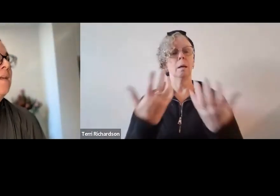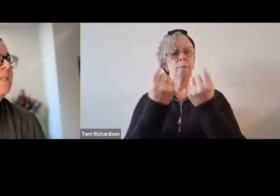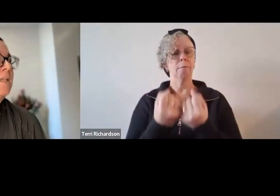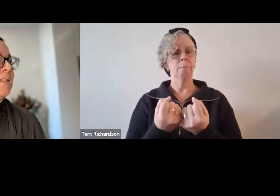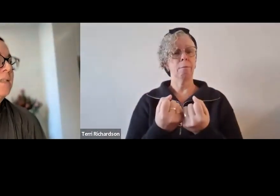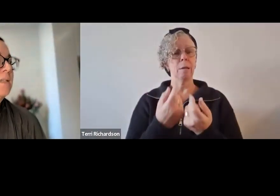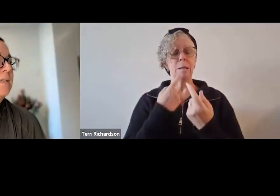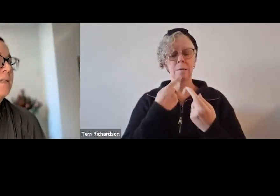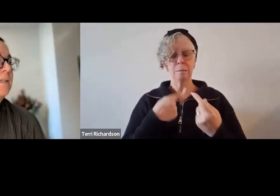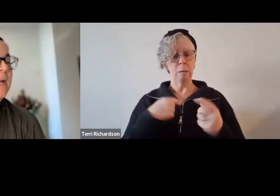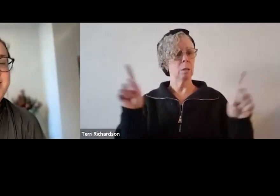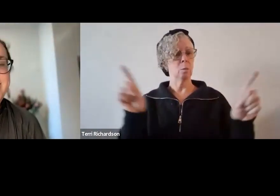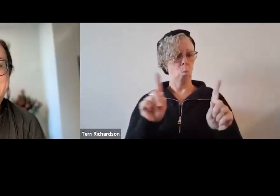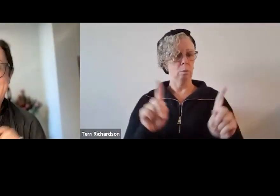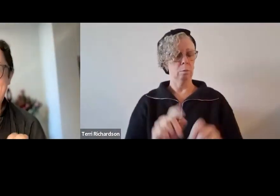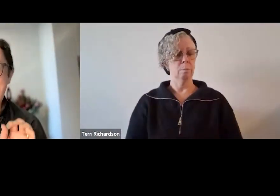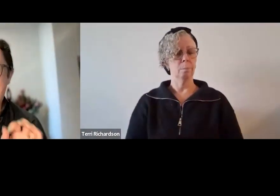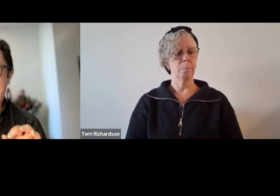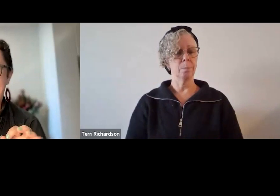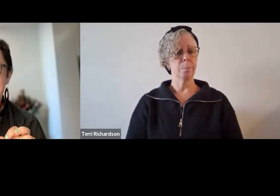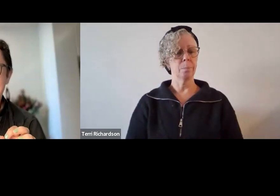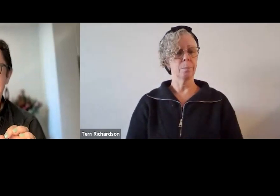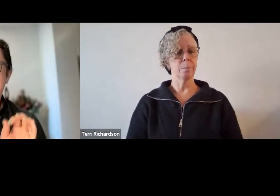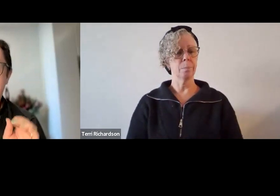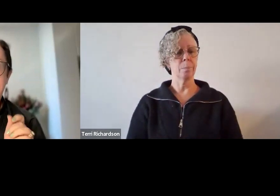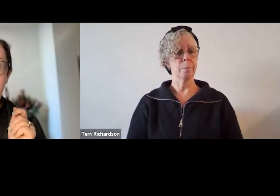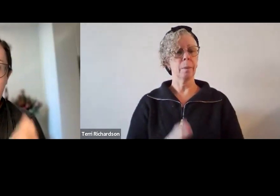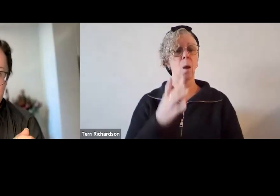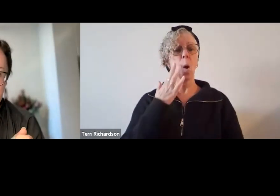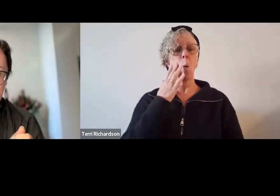Which tells us, I think, that even when they're working well,